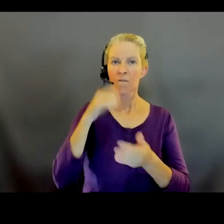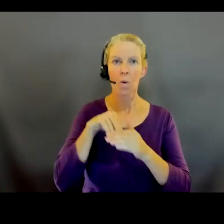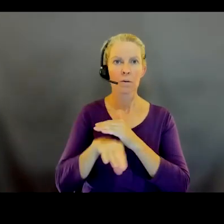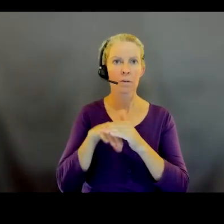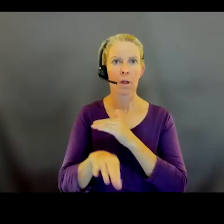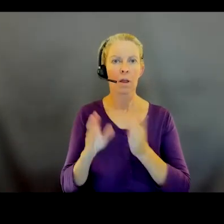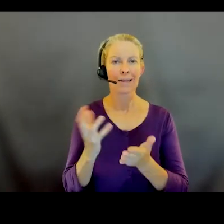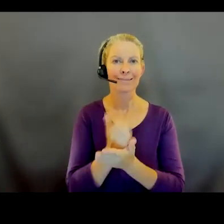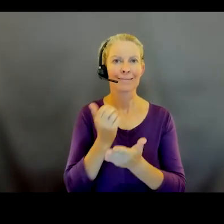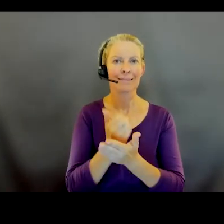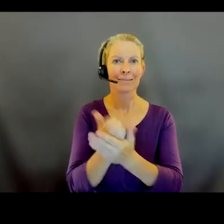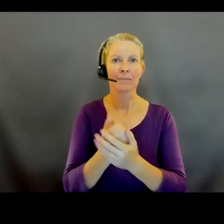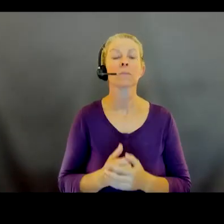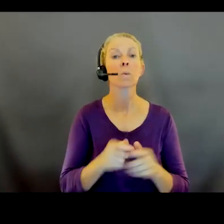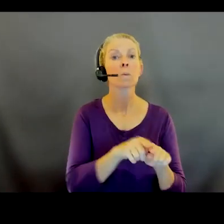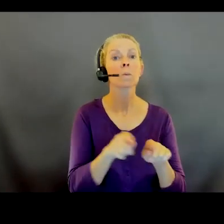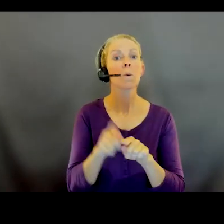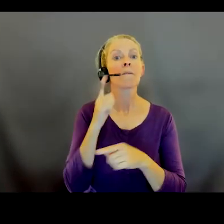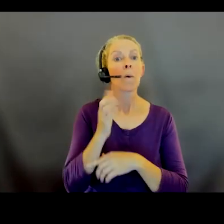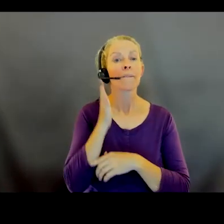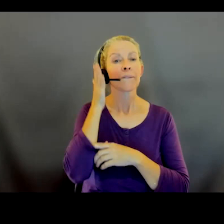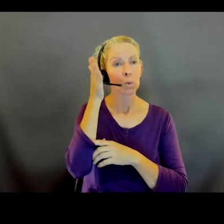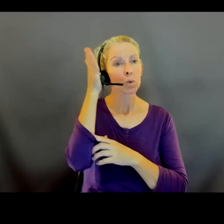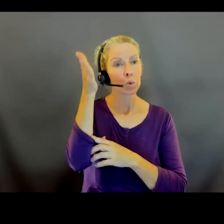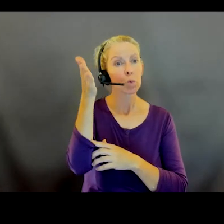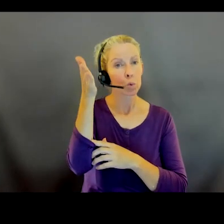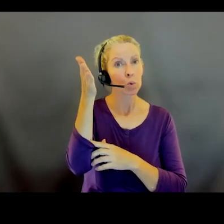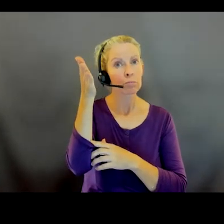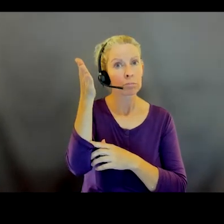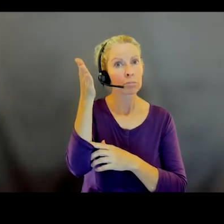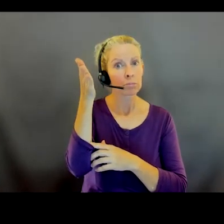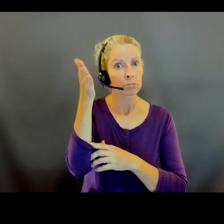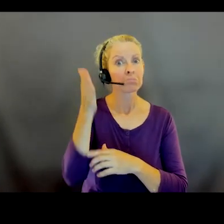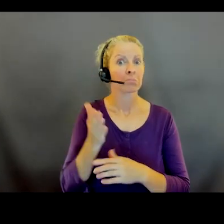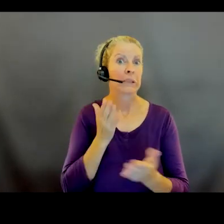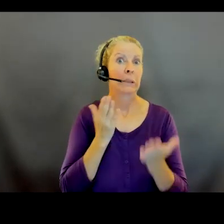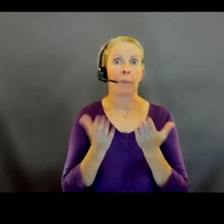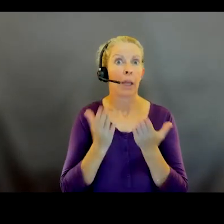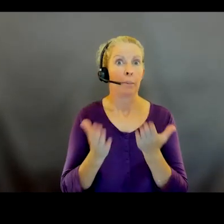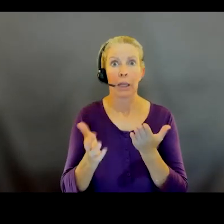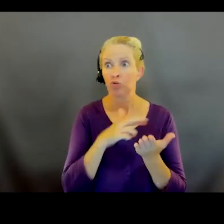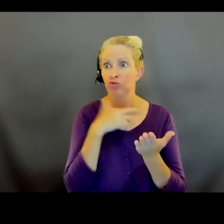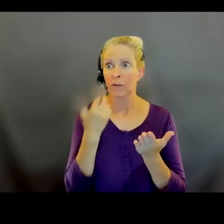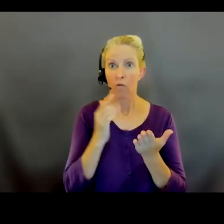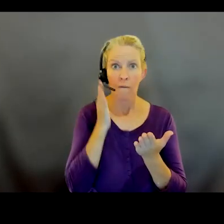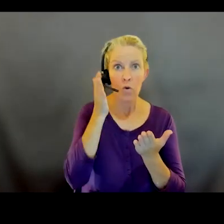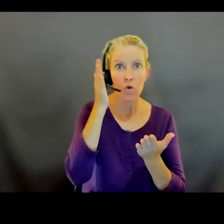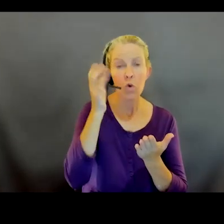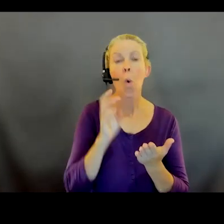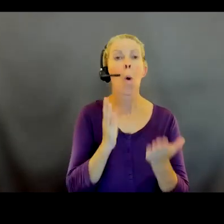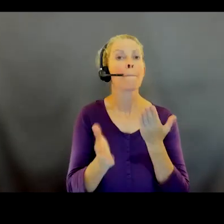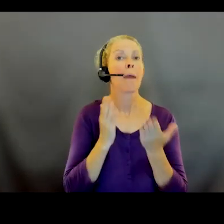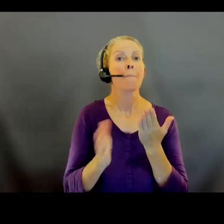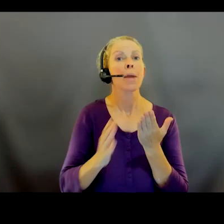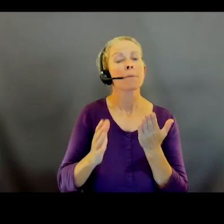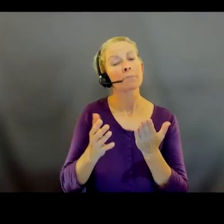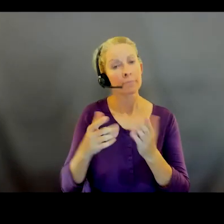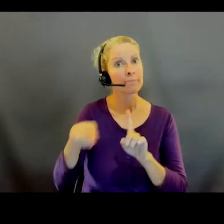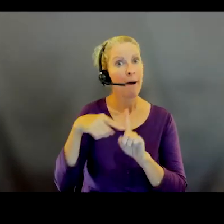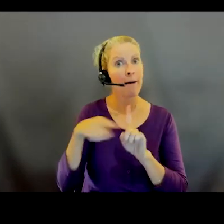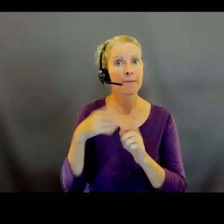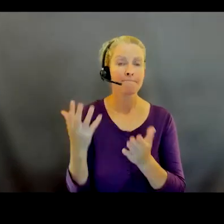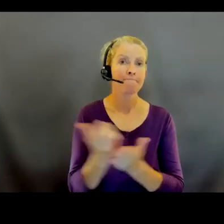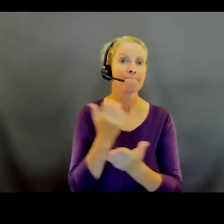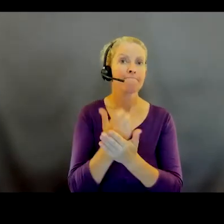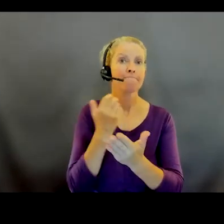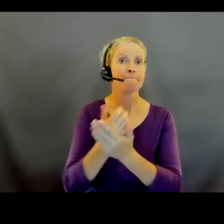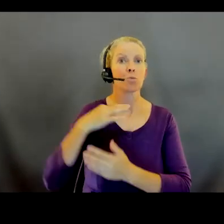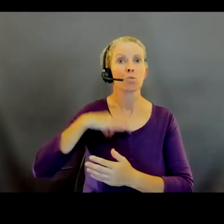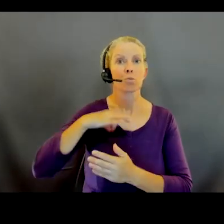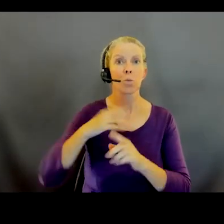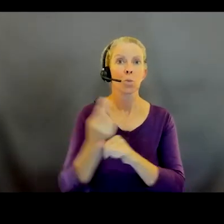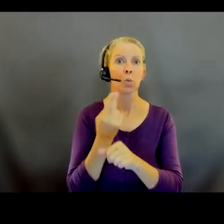further on down the road that could pose novel risks, or novel positive impact? We can no longer